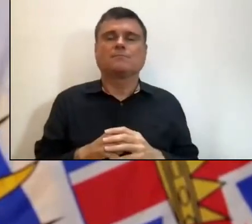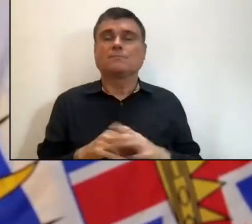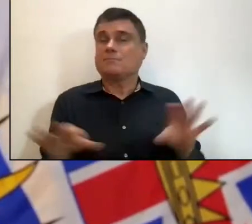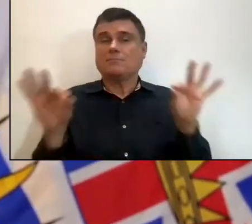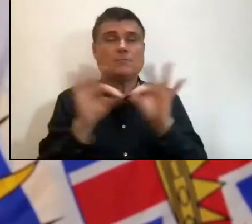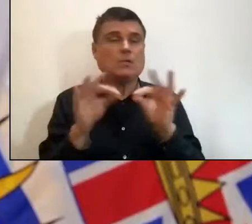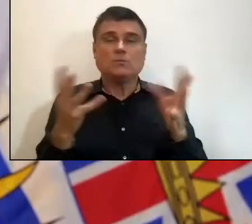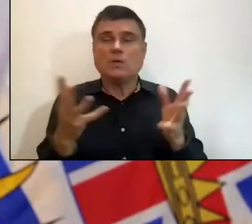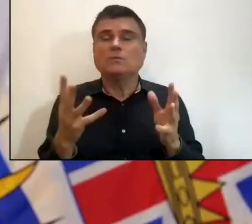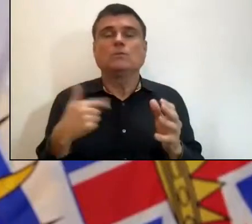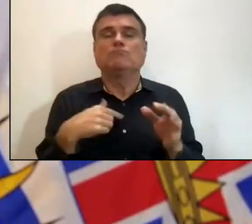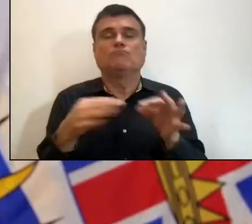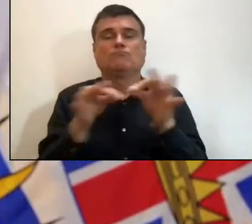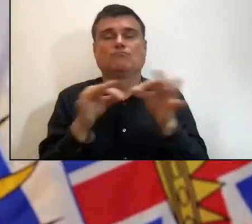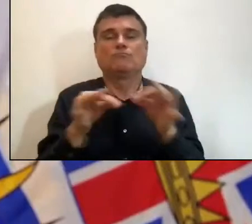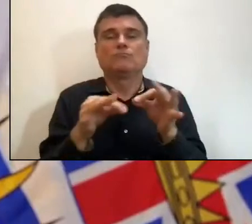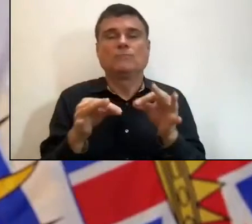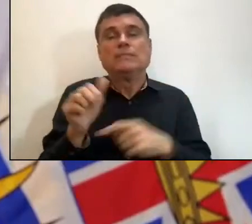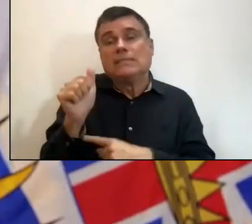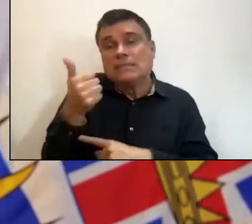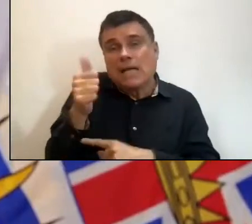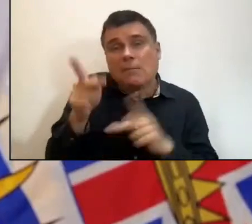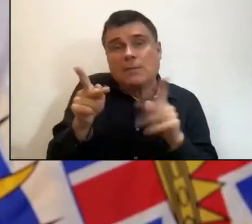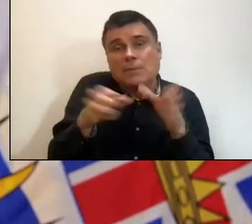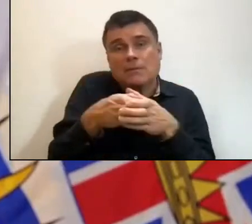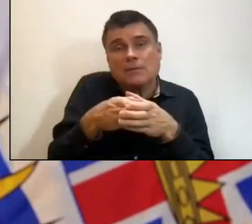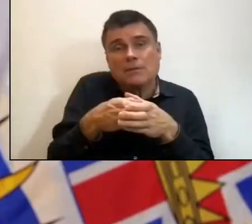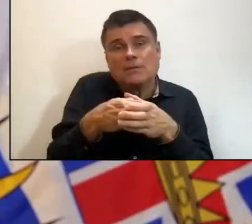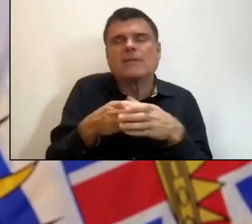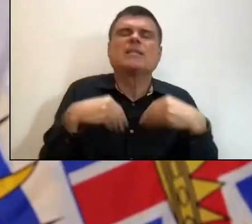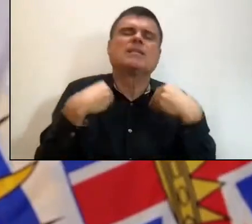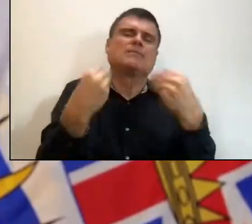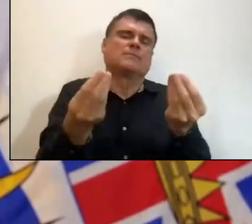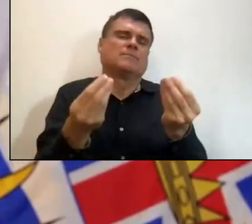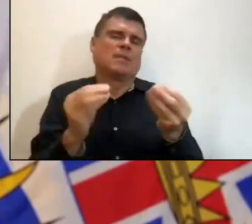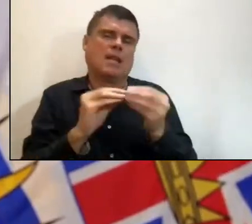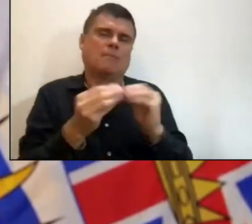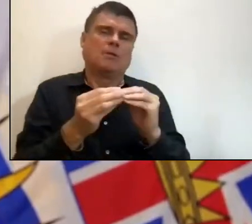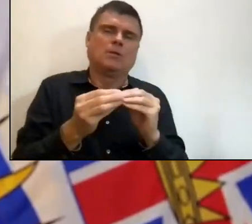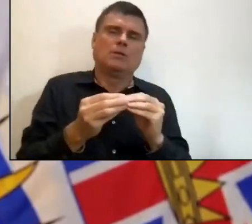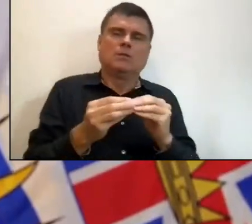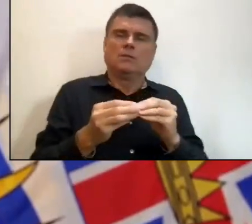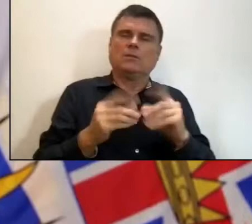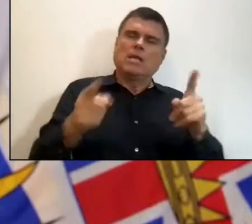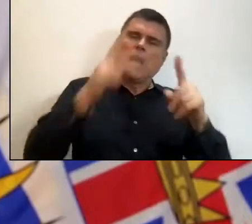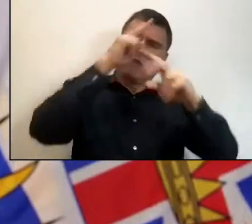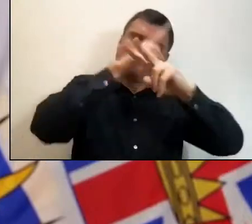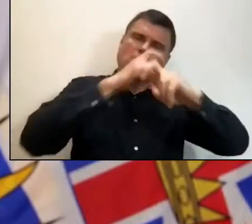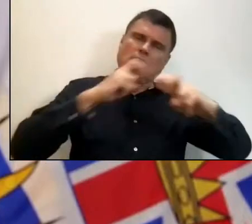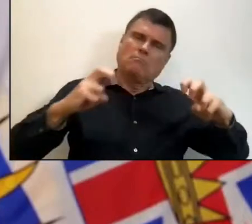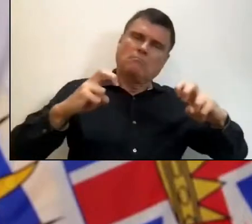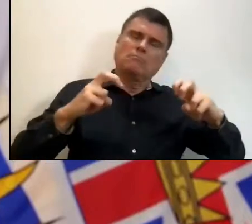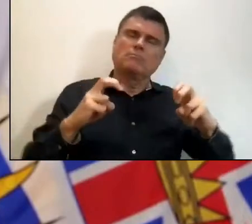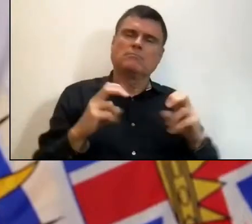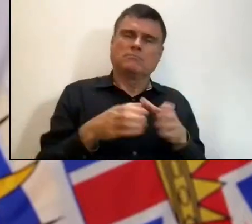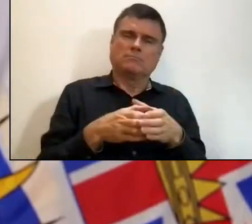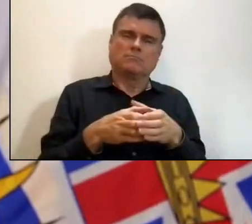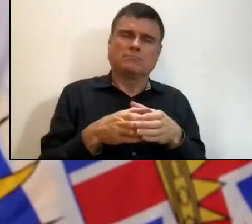some guidance that gives people a reasonable approach to look at.